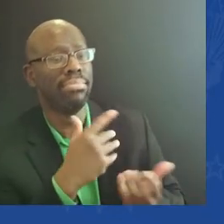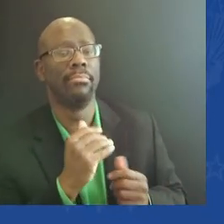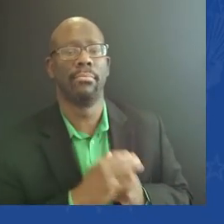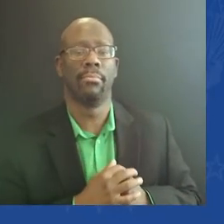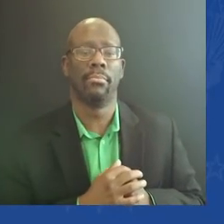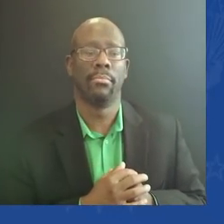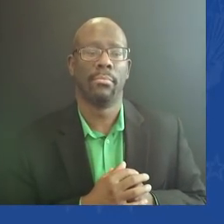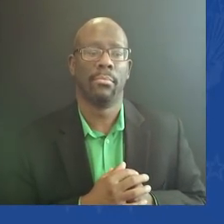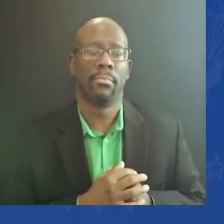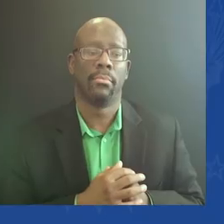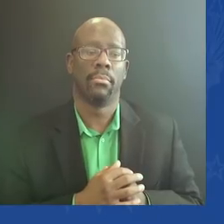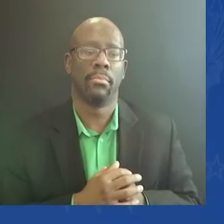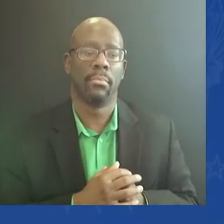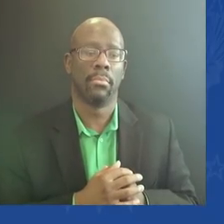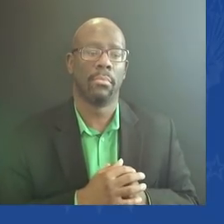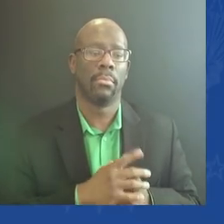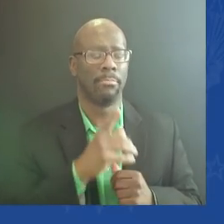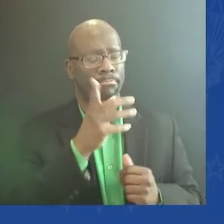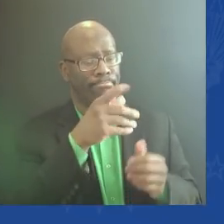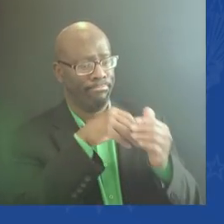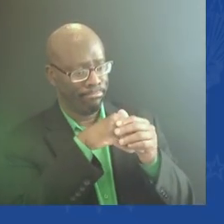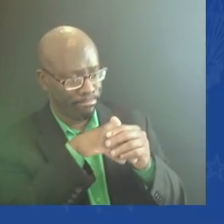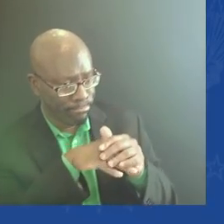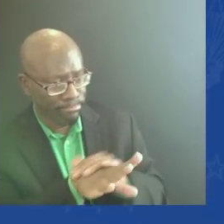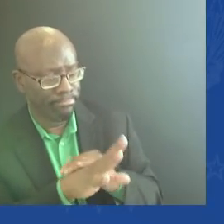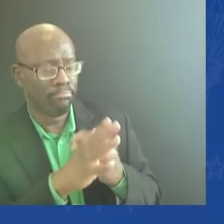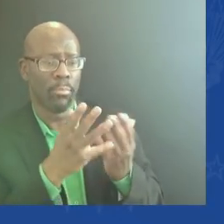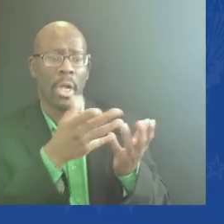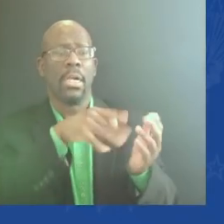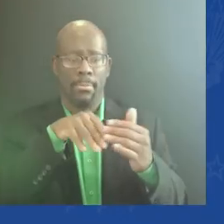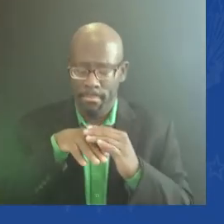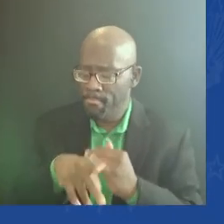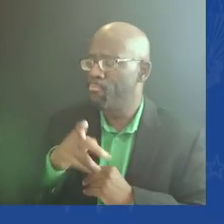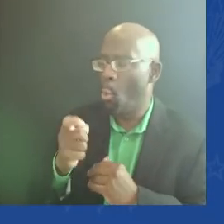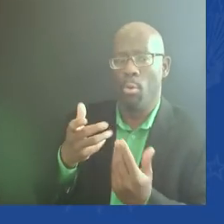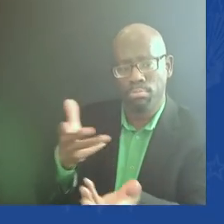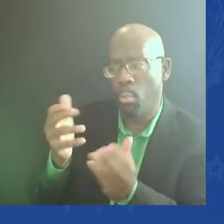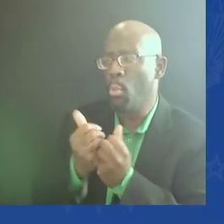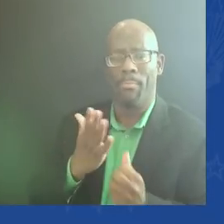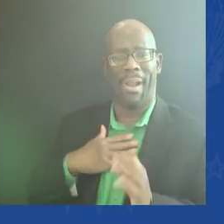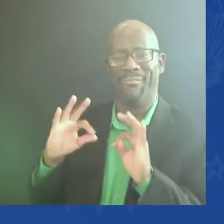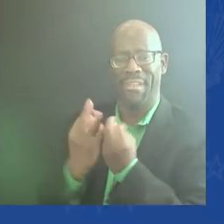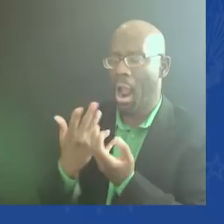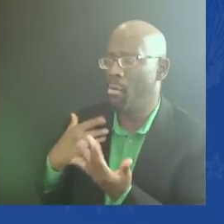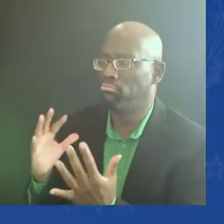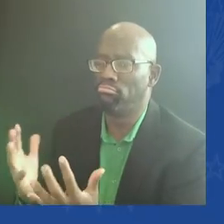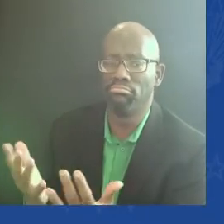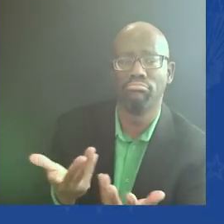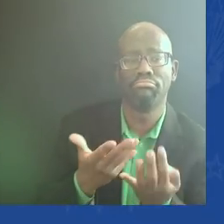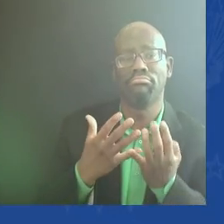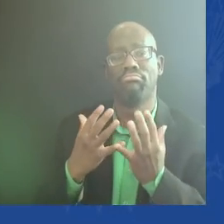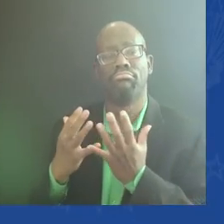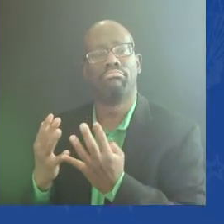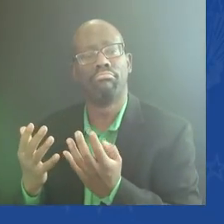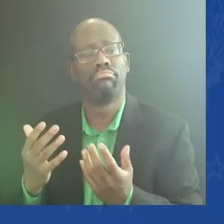for a considerable amount of time -- 10, 15 minutes -- about my son, Beau.